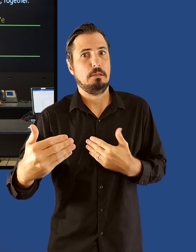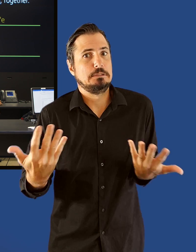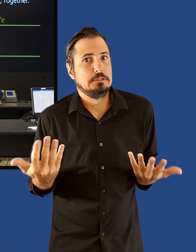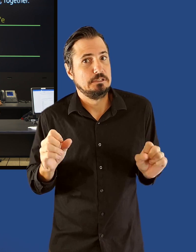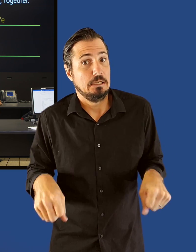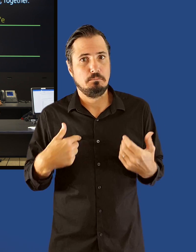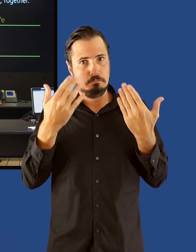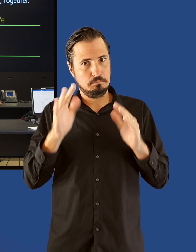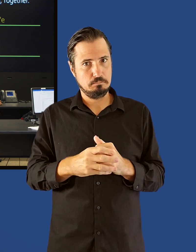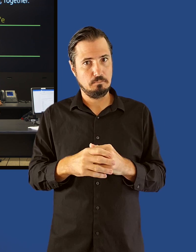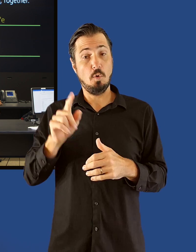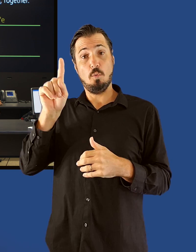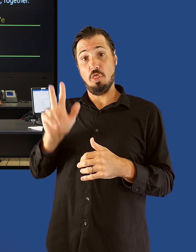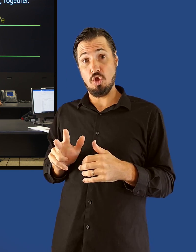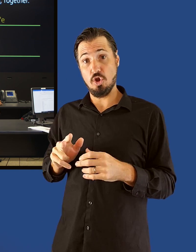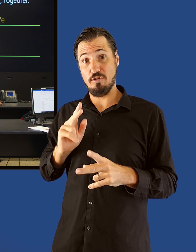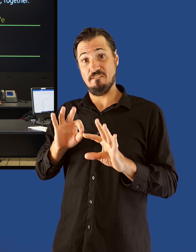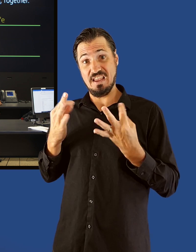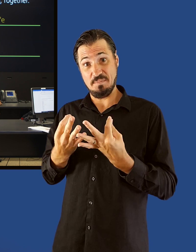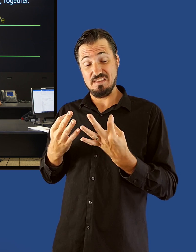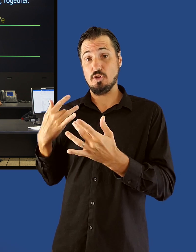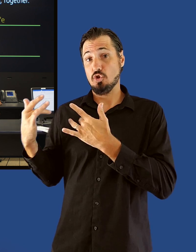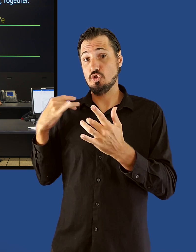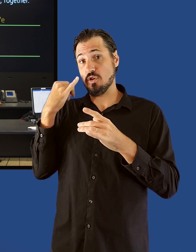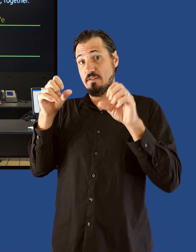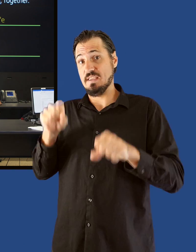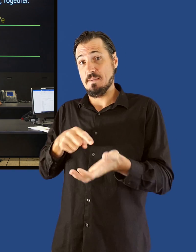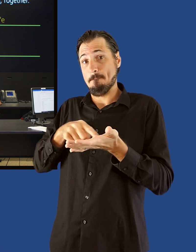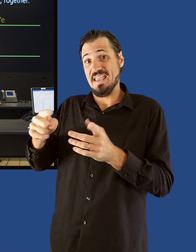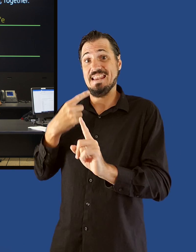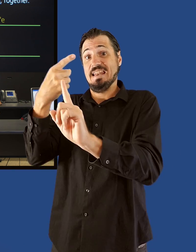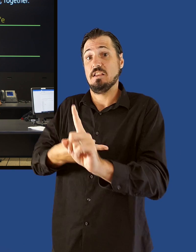A third of Kauai families are concerned about their ability to pay the next month's rent or mortgage,